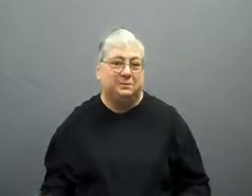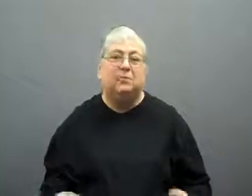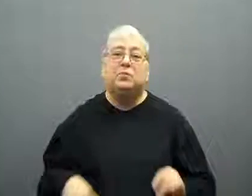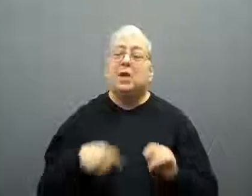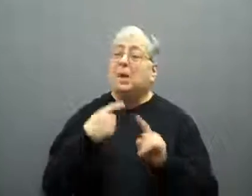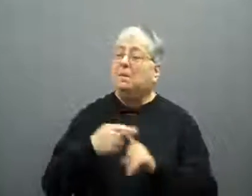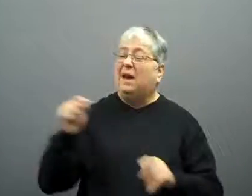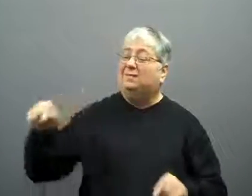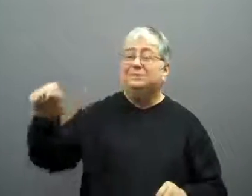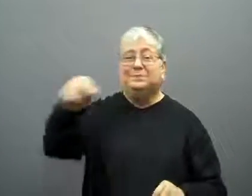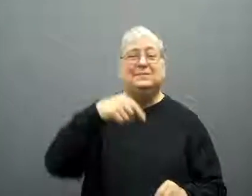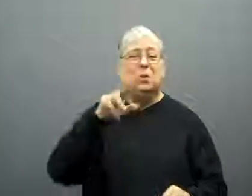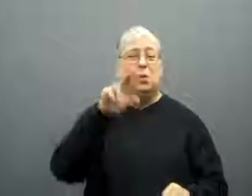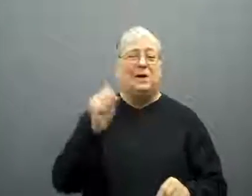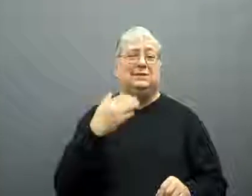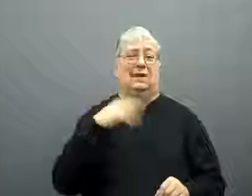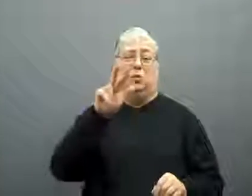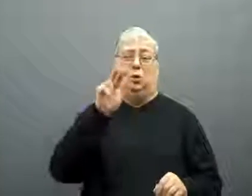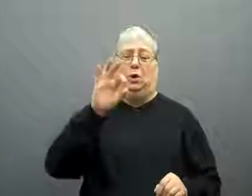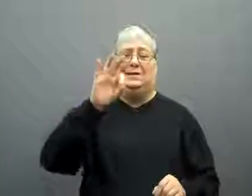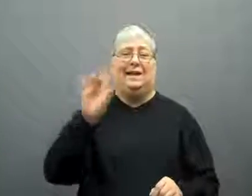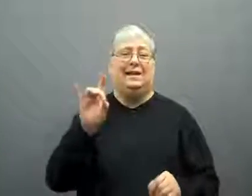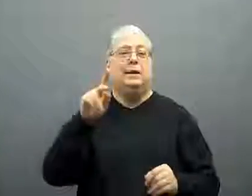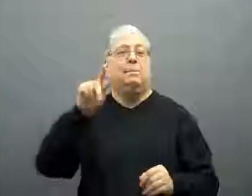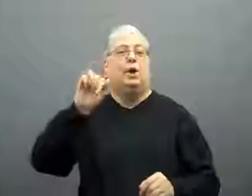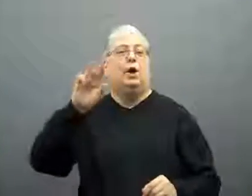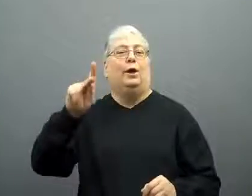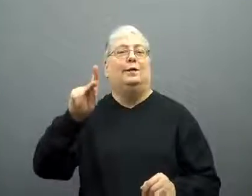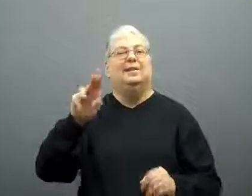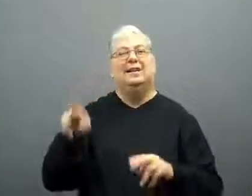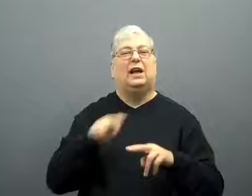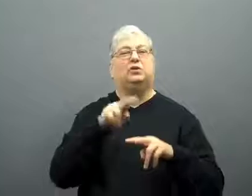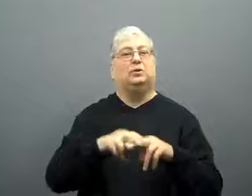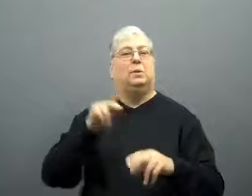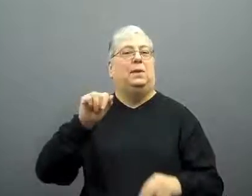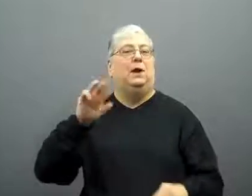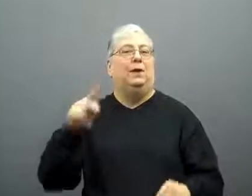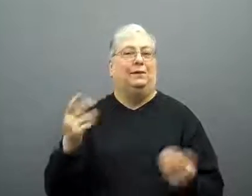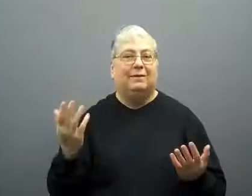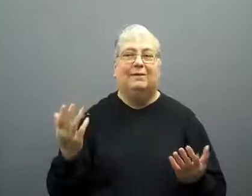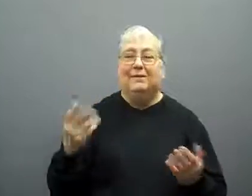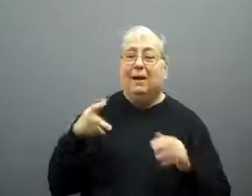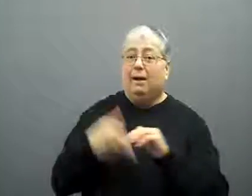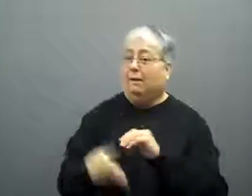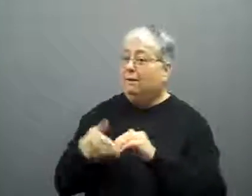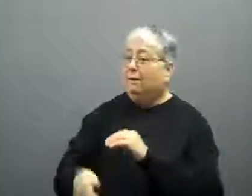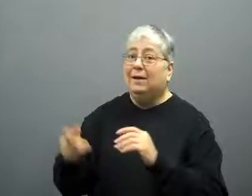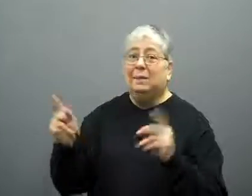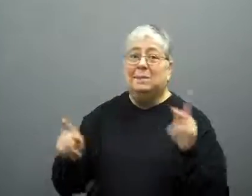There are 398 national parks in the U.S.